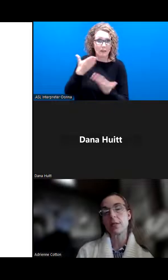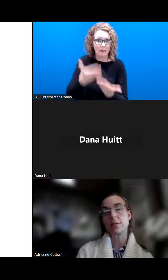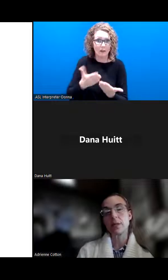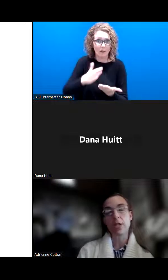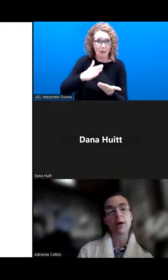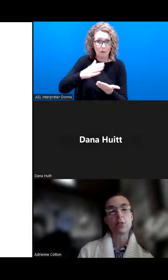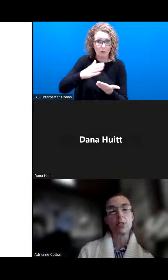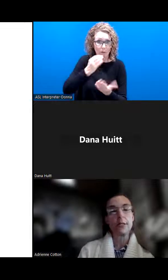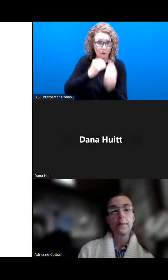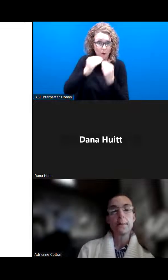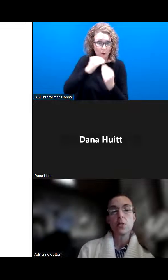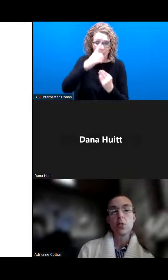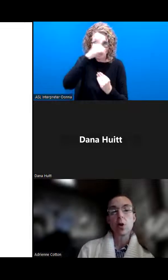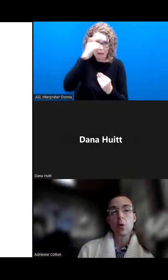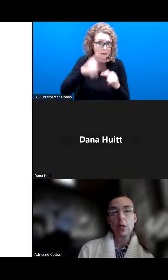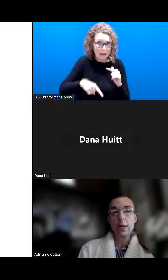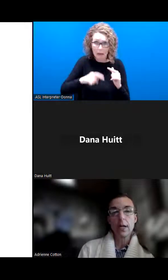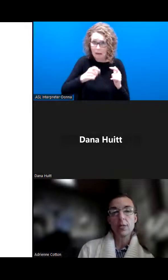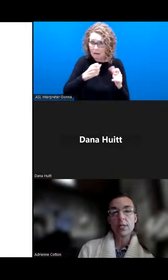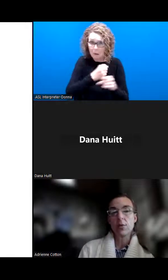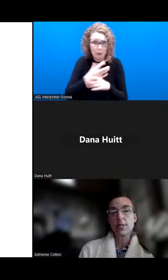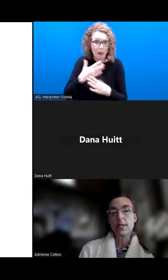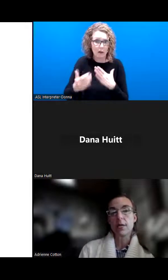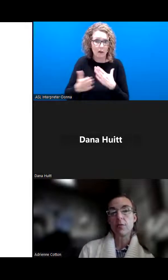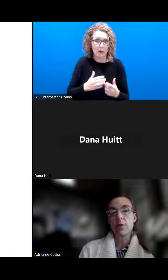s who we have to work with in order to advocate